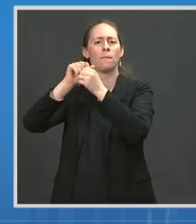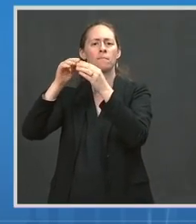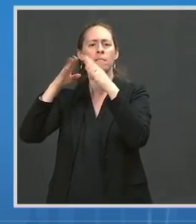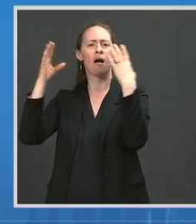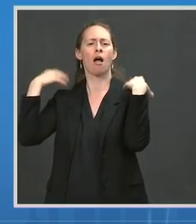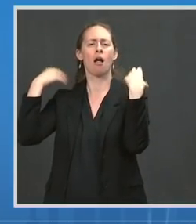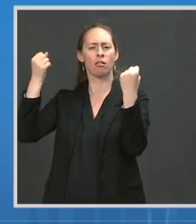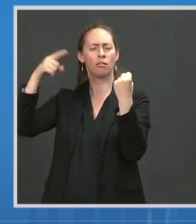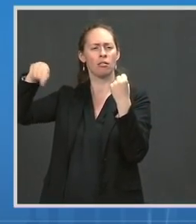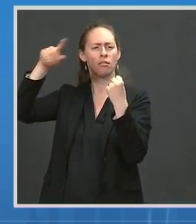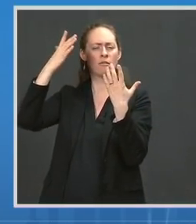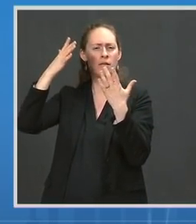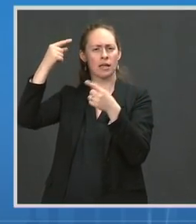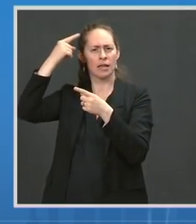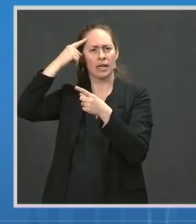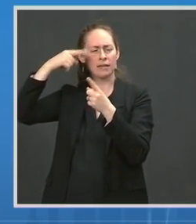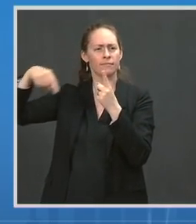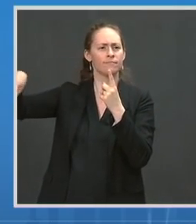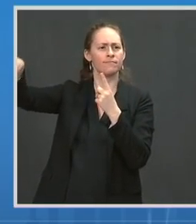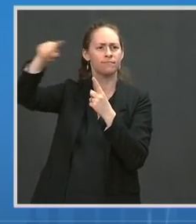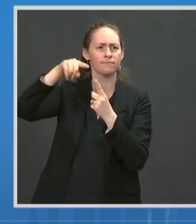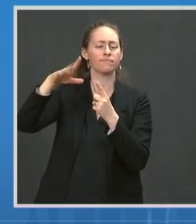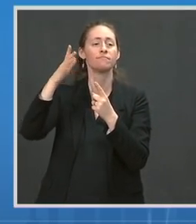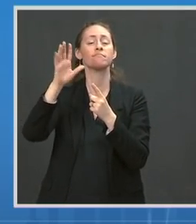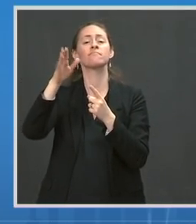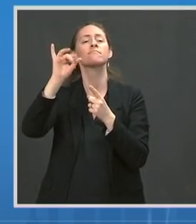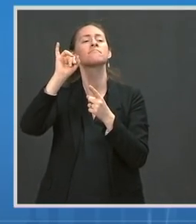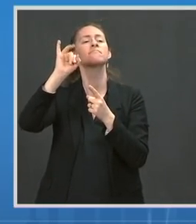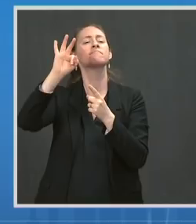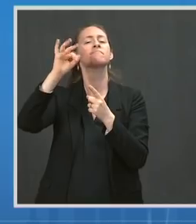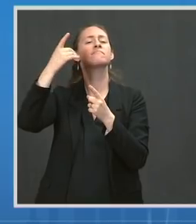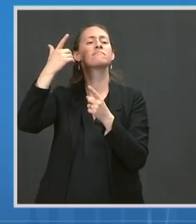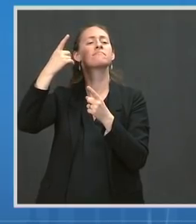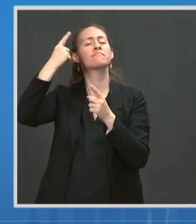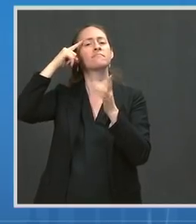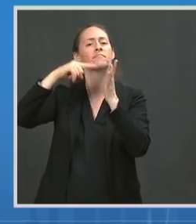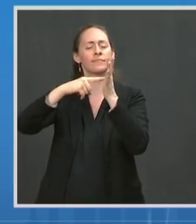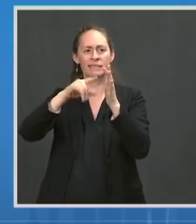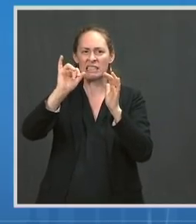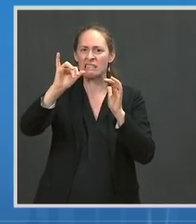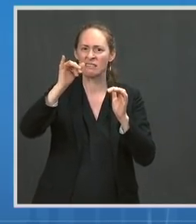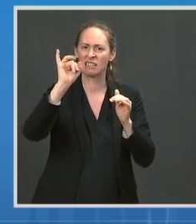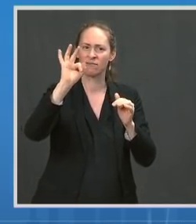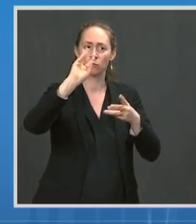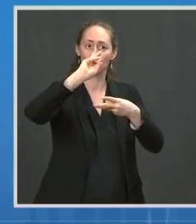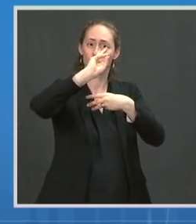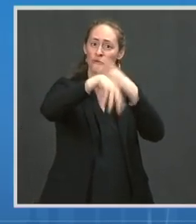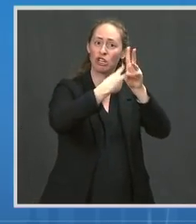remains unvaccinated? How will that impact the public health situation here at home